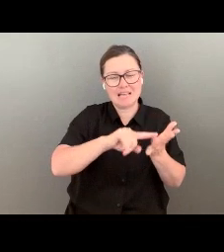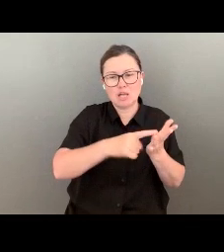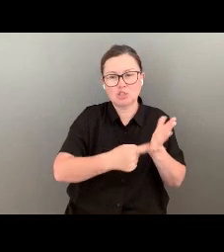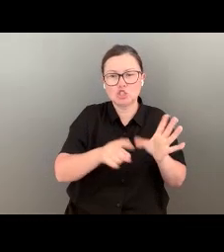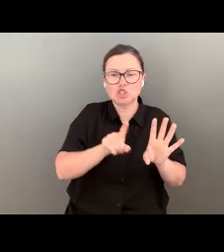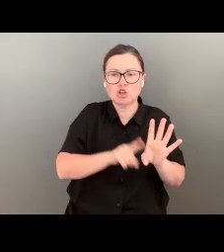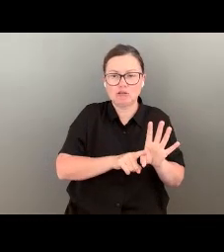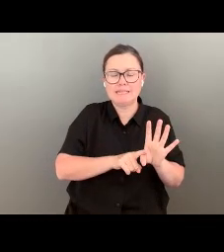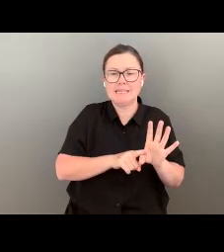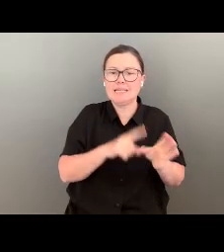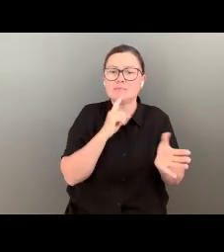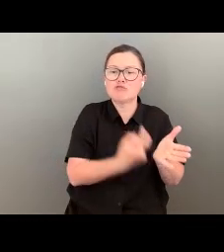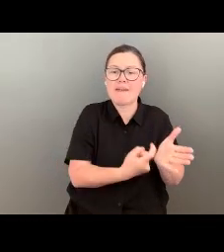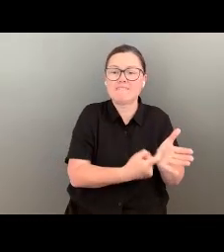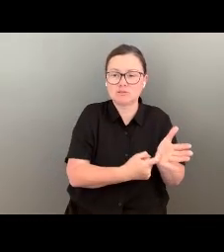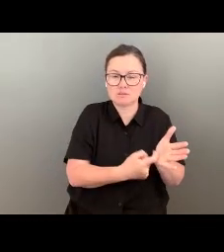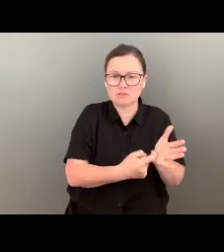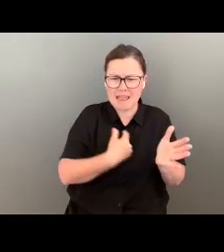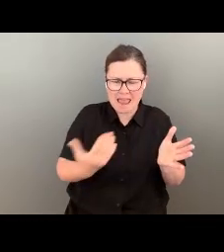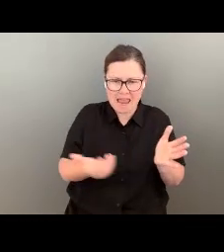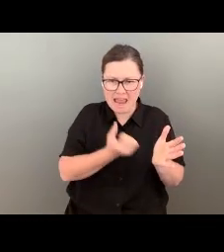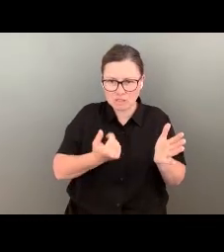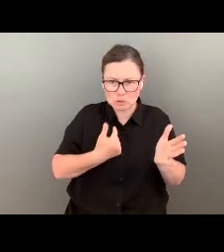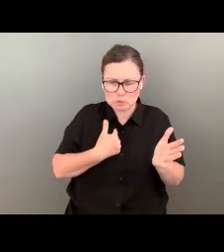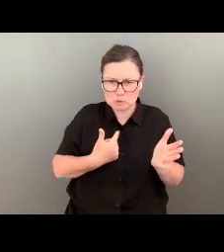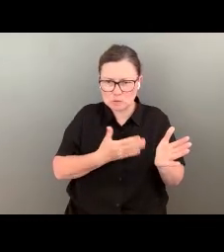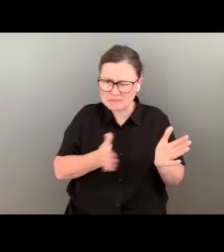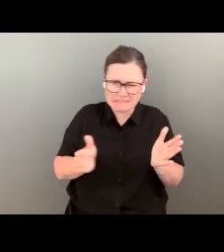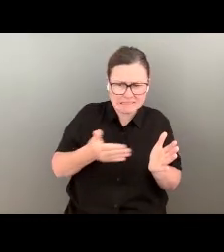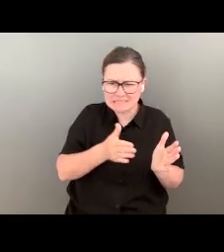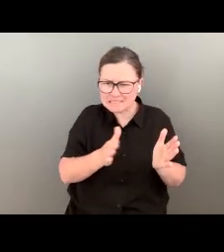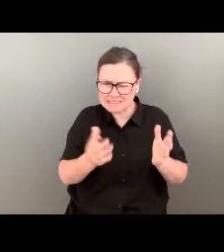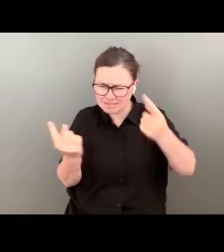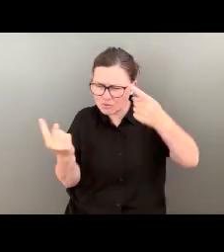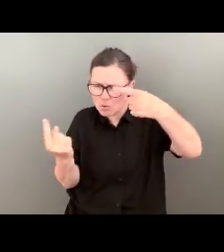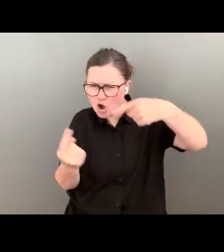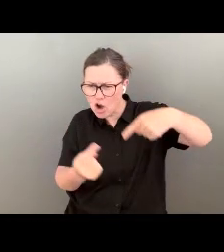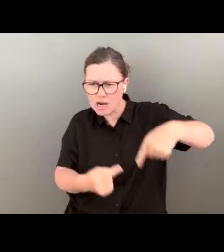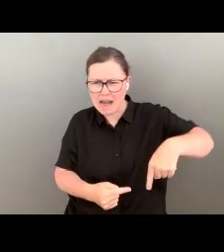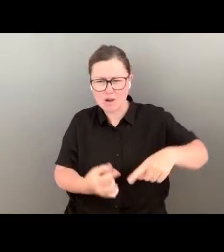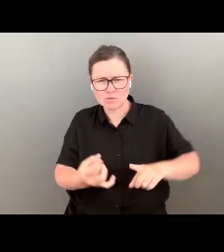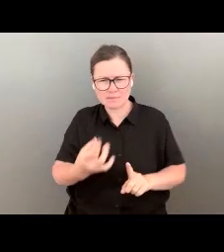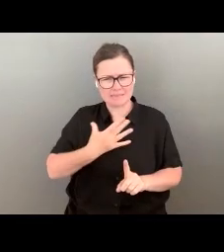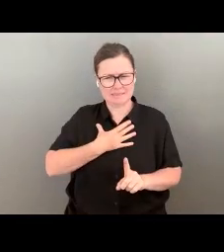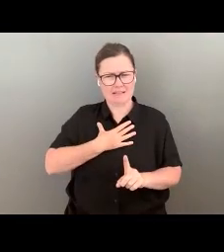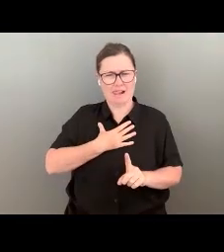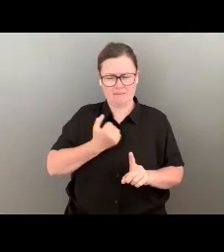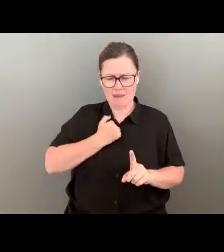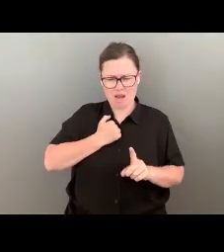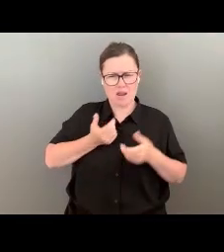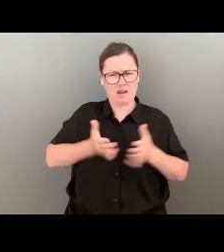At a young age, I really couldn't understand why I loved fireworks and couldn't look away. But also,